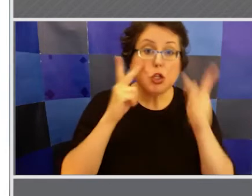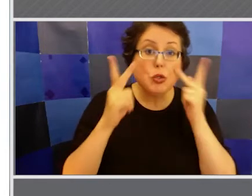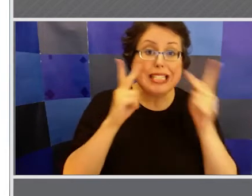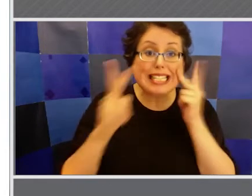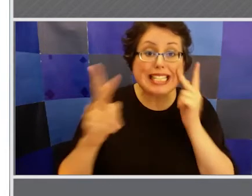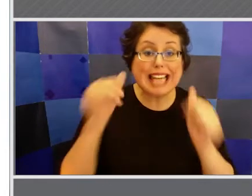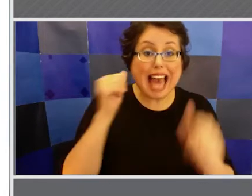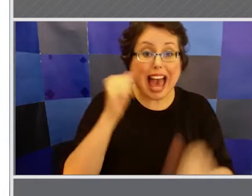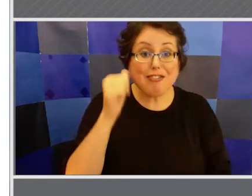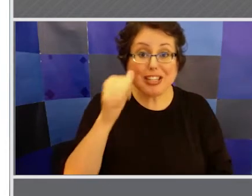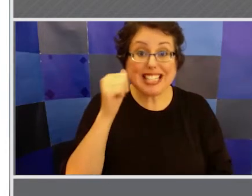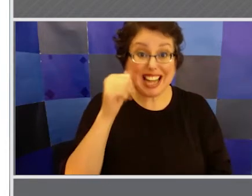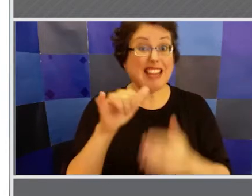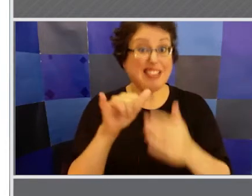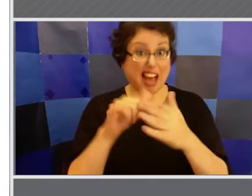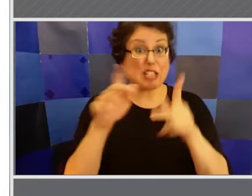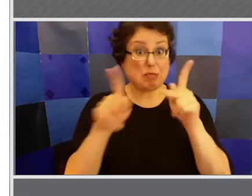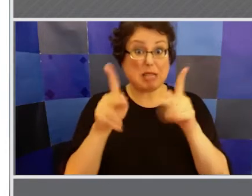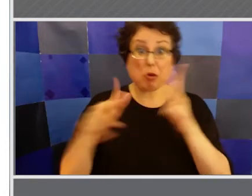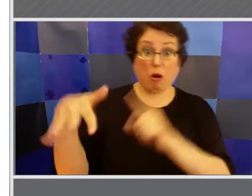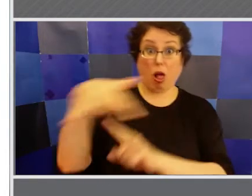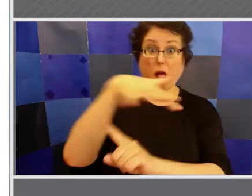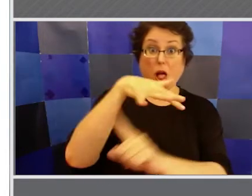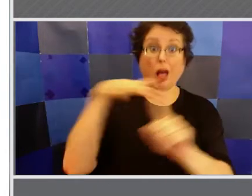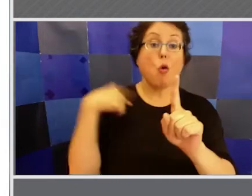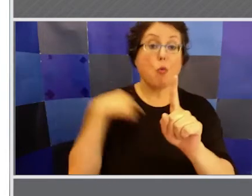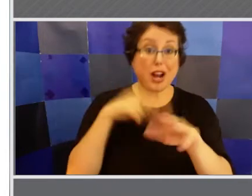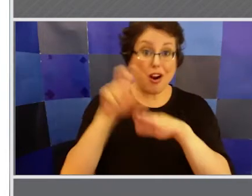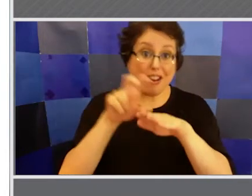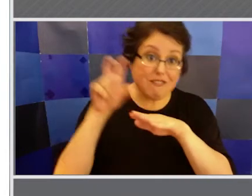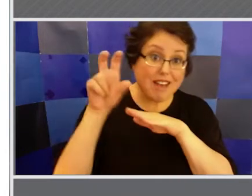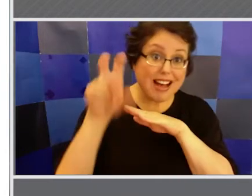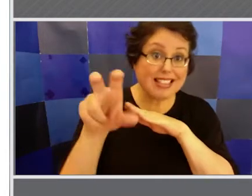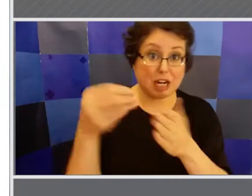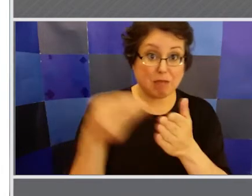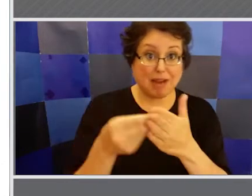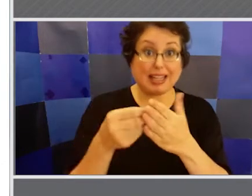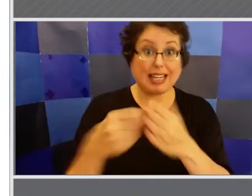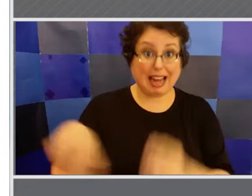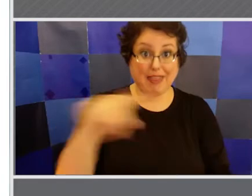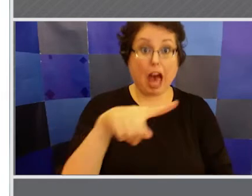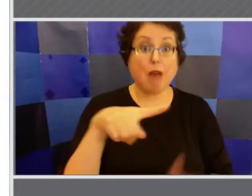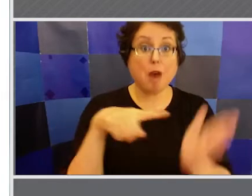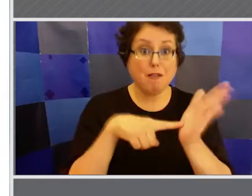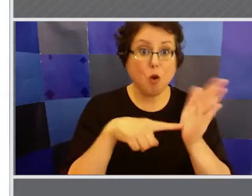These are our neighbors and we're investing in affordable housing for, you know, a wide